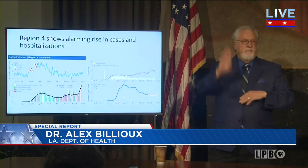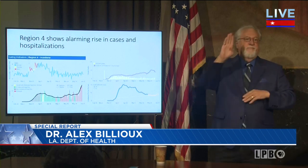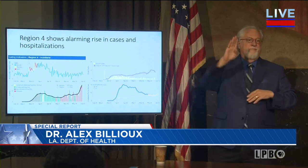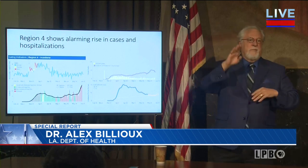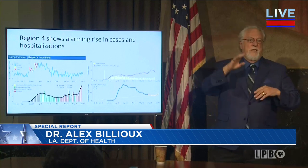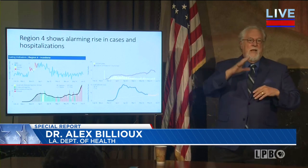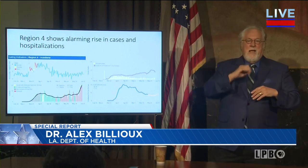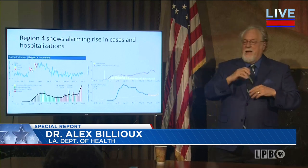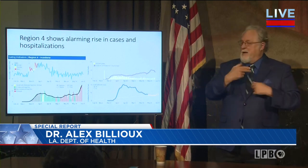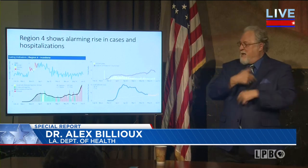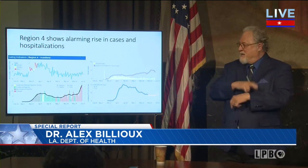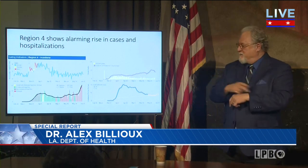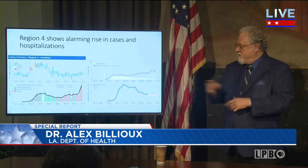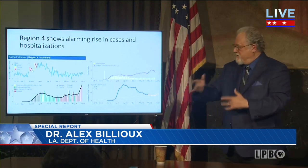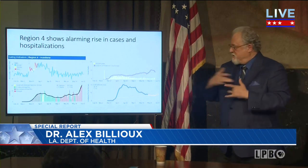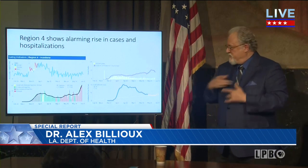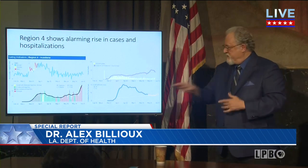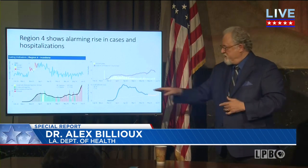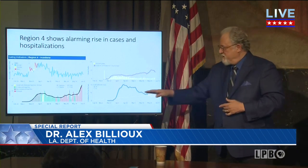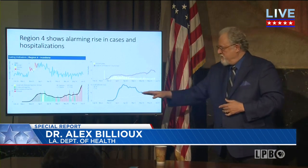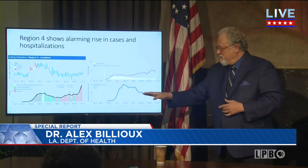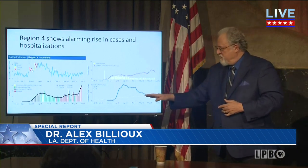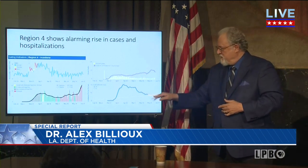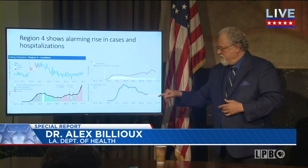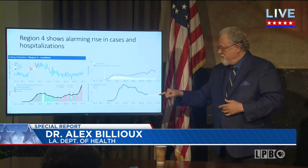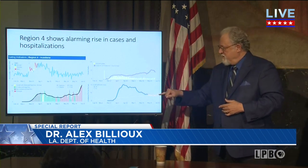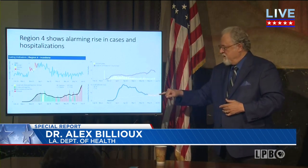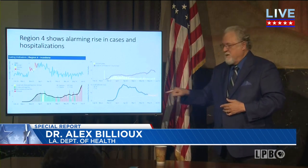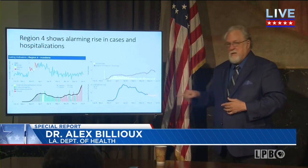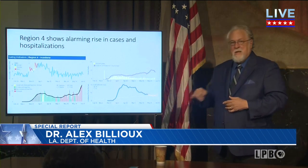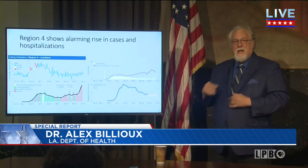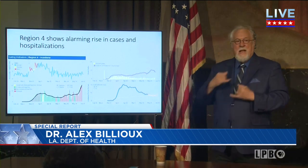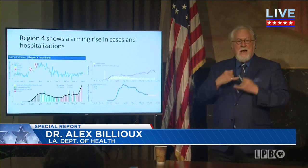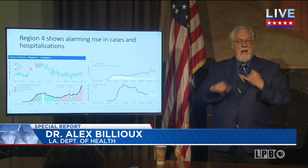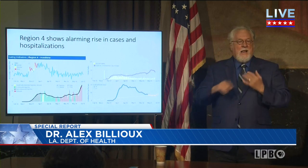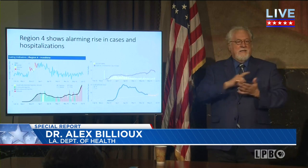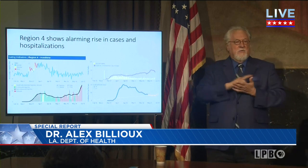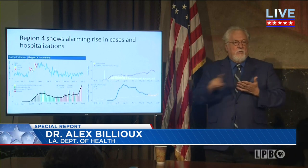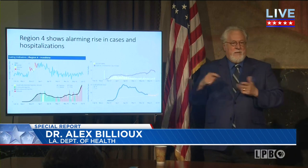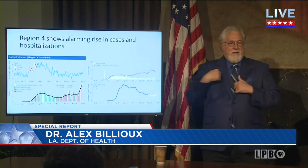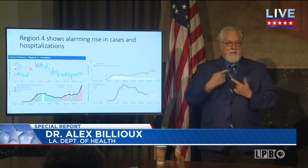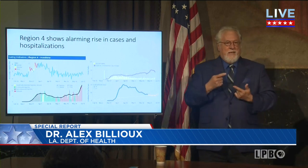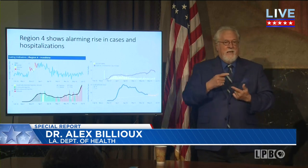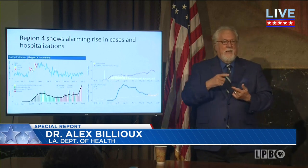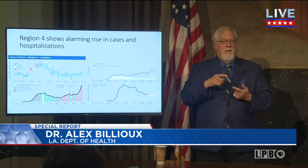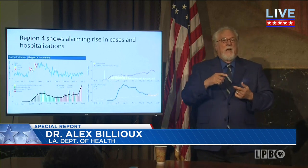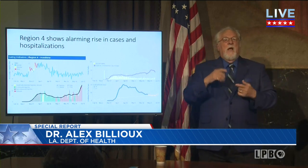THANKS TO TROPICAL STORM. BUT REGARDLESS EVEN THOUGH TESTING WAS COMING DOWN CASES WERE SPIKING SIGNIFICANTLY.